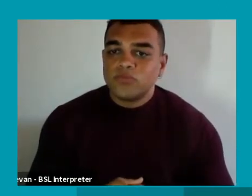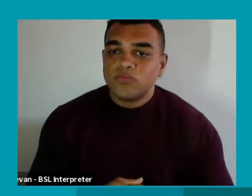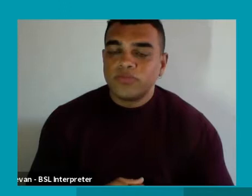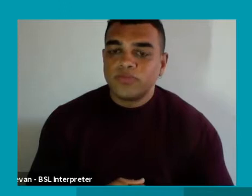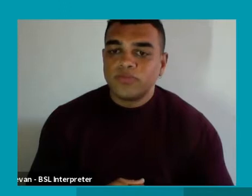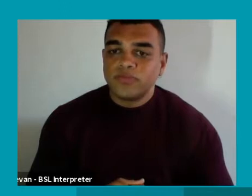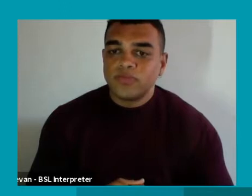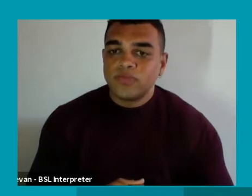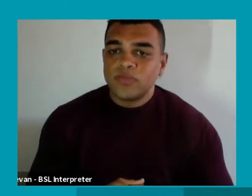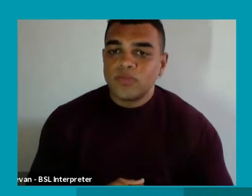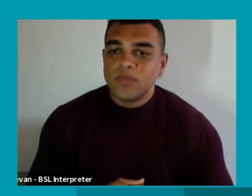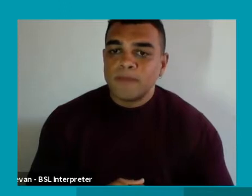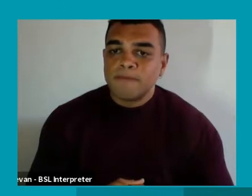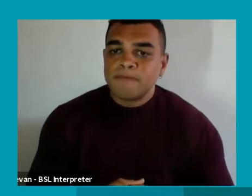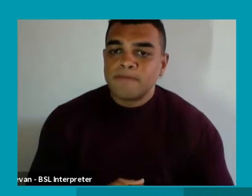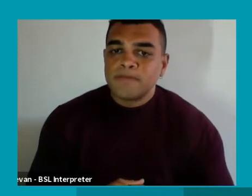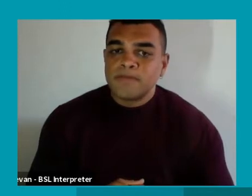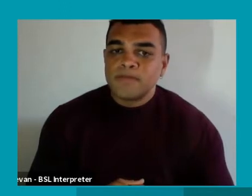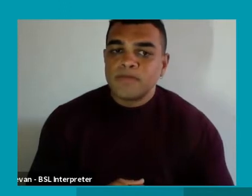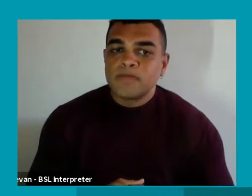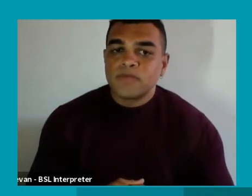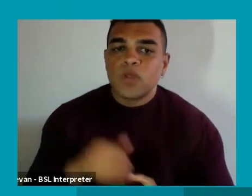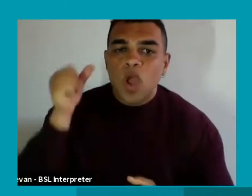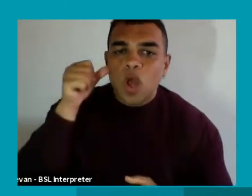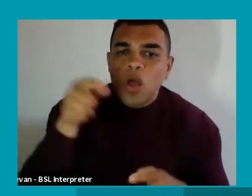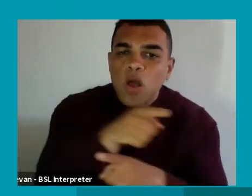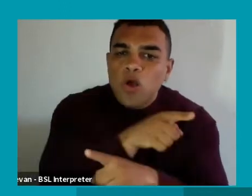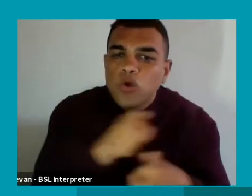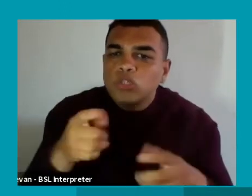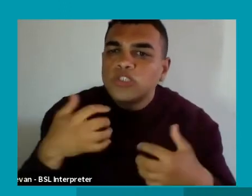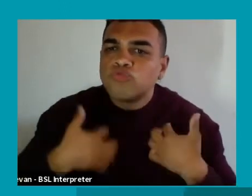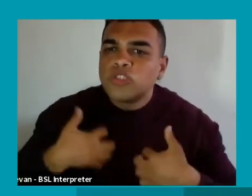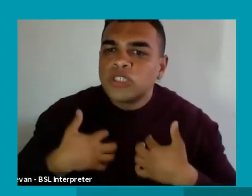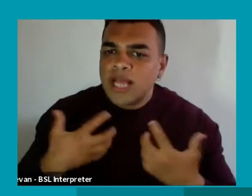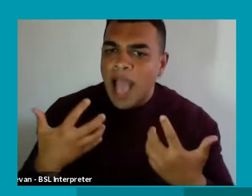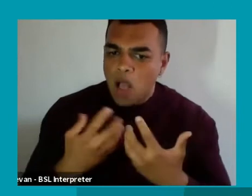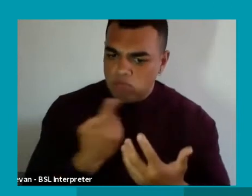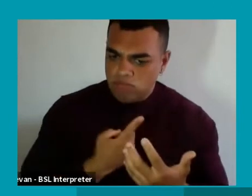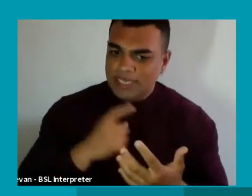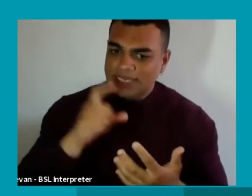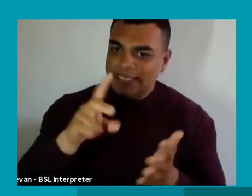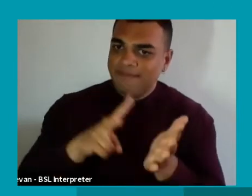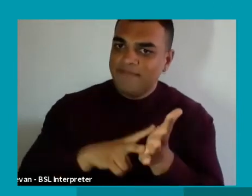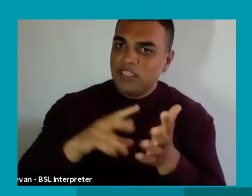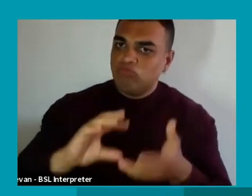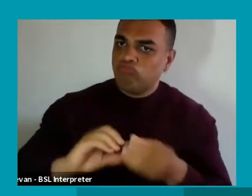Understanding. you know. how would they design or format their CVS. So here you are! Building your CV and